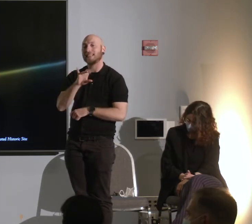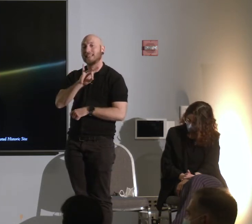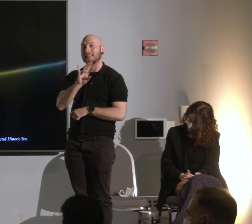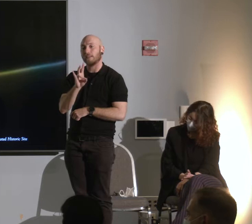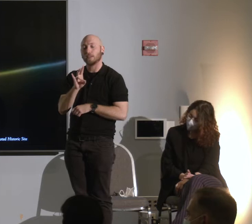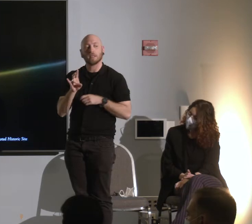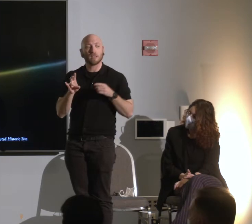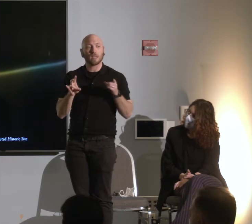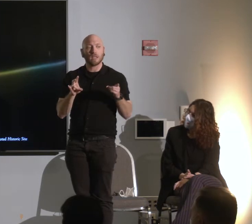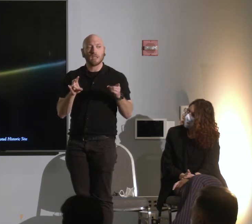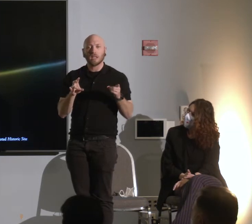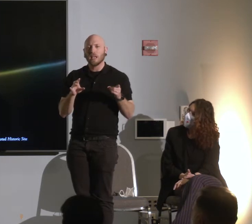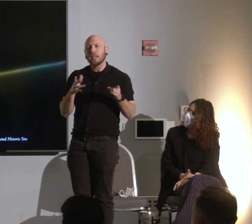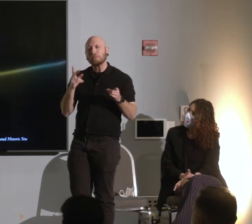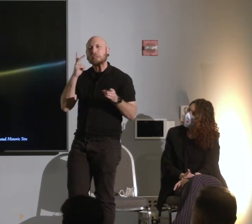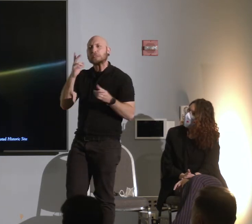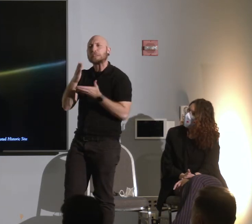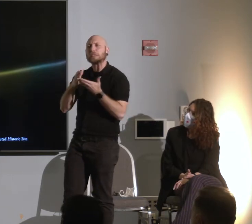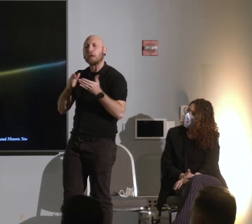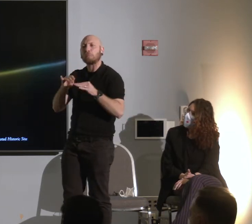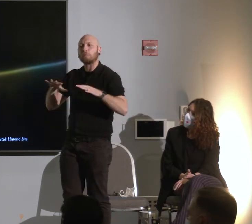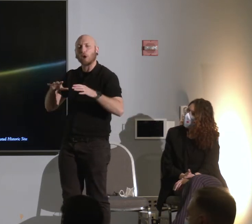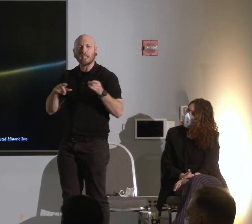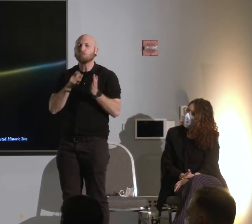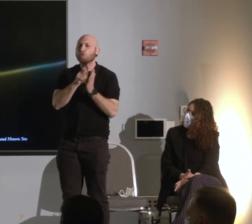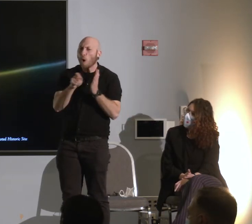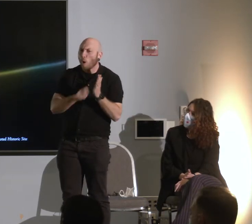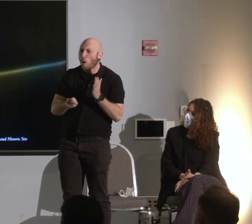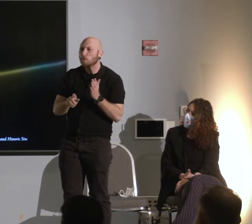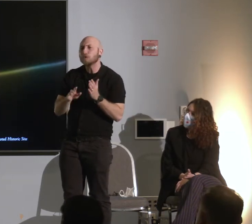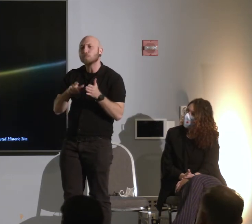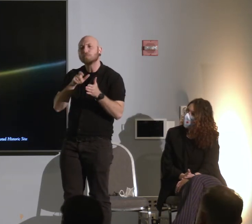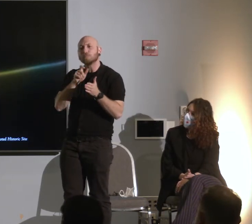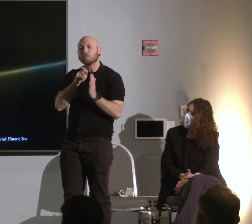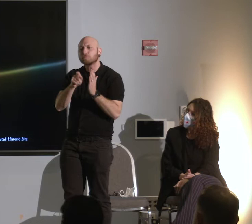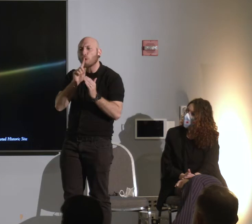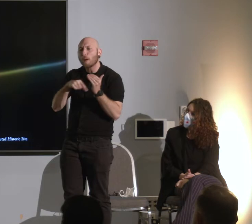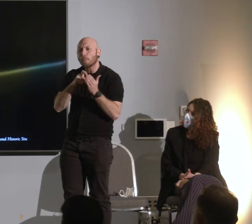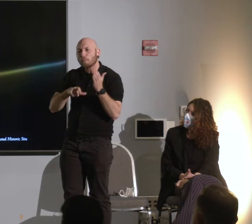witness defeats of park making, a writer who liked the parks he had seen in his European travels, but who